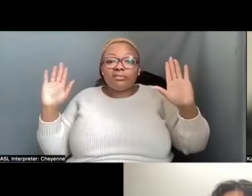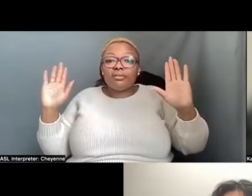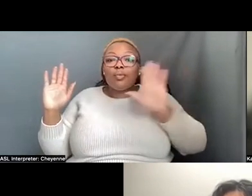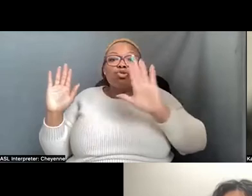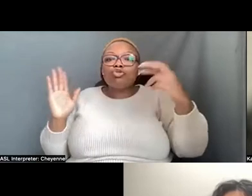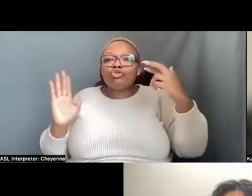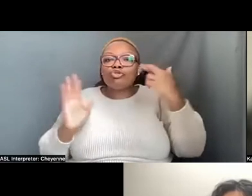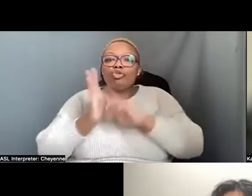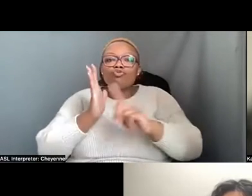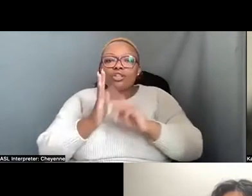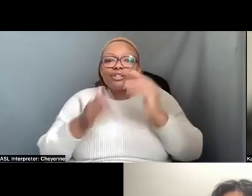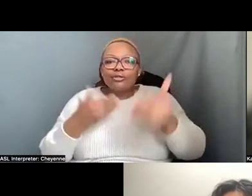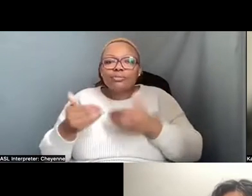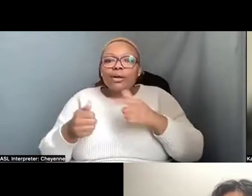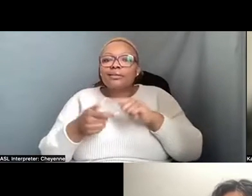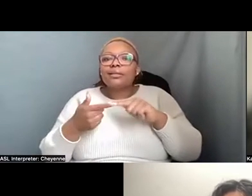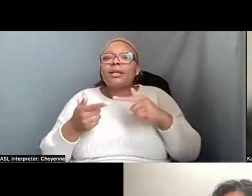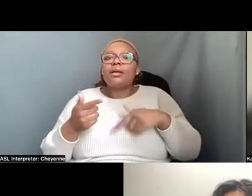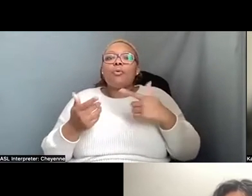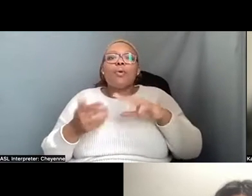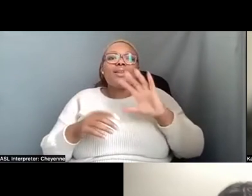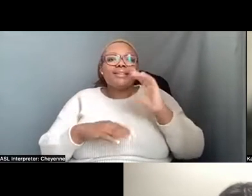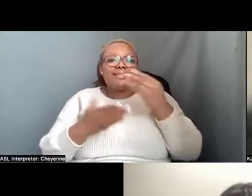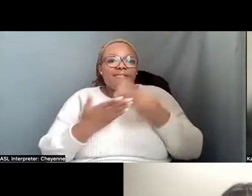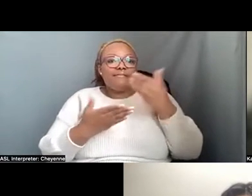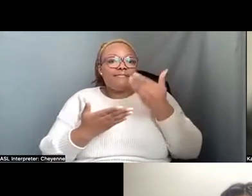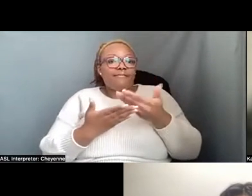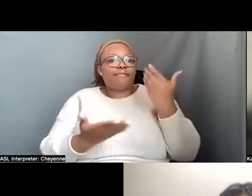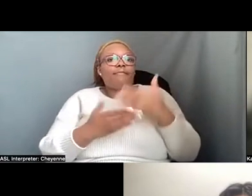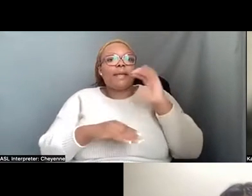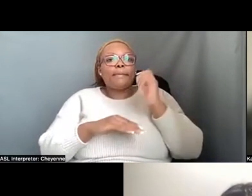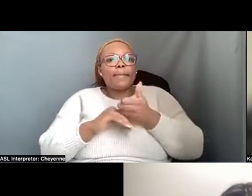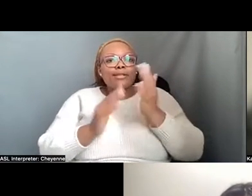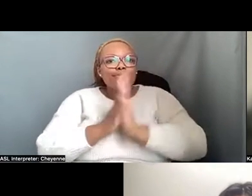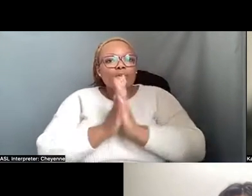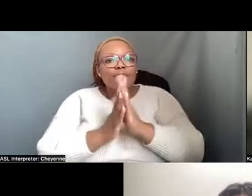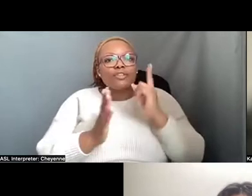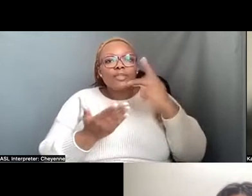What is the fact-based kind of, like, motivation of this project? How are you bringing in different voices?